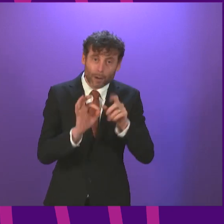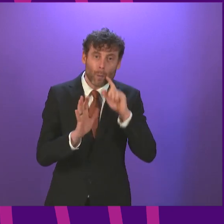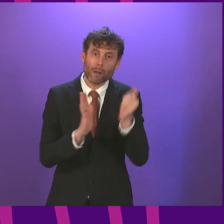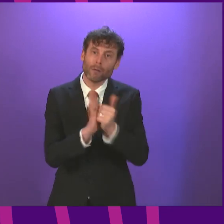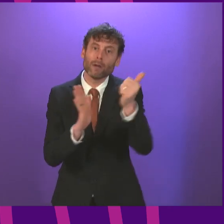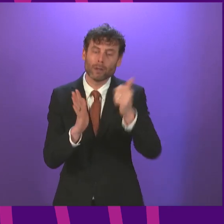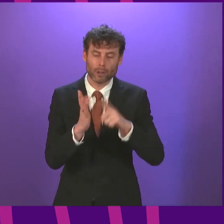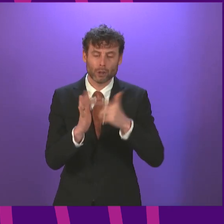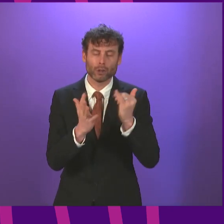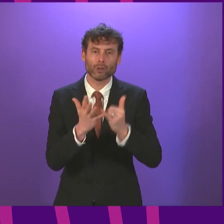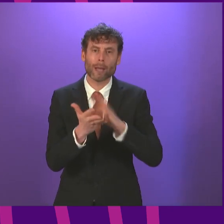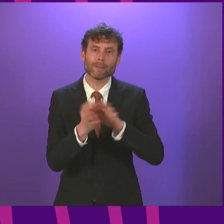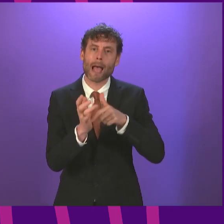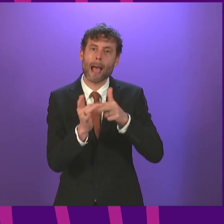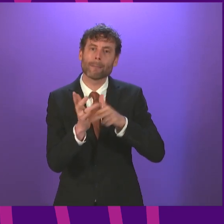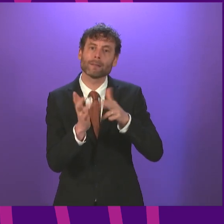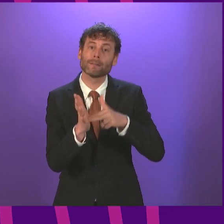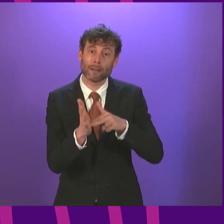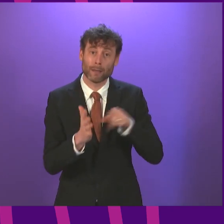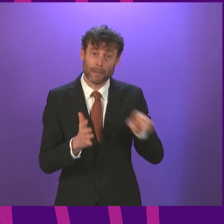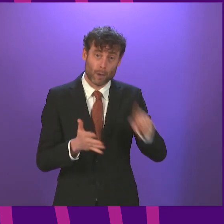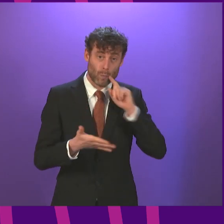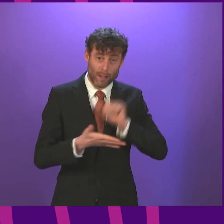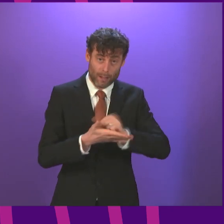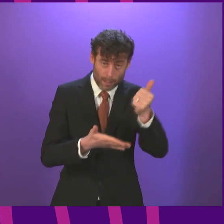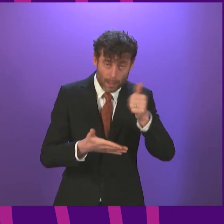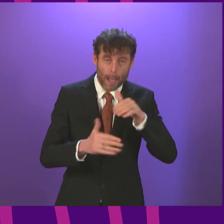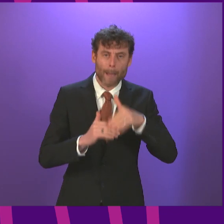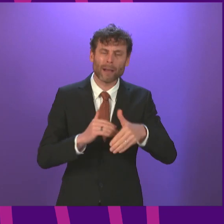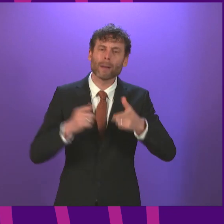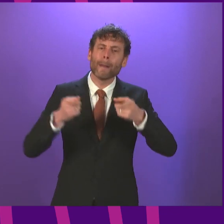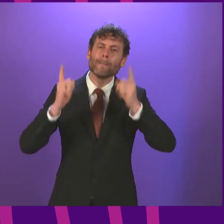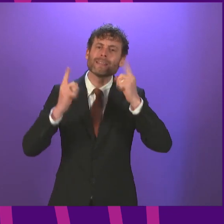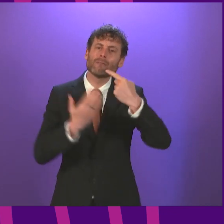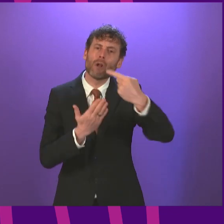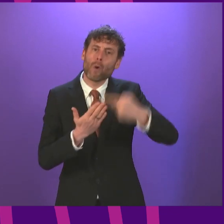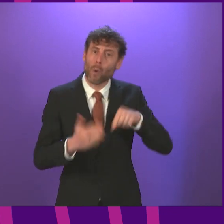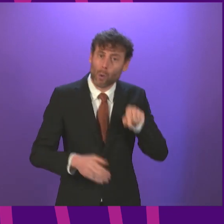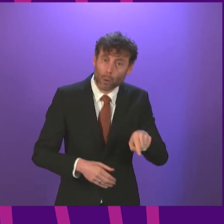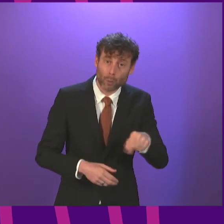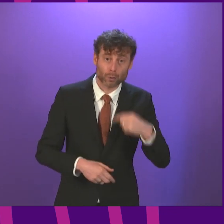Hamilton on the issues with the ministerial code, as well as the report that the Government